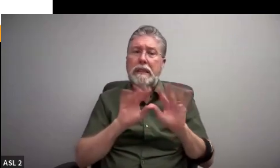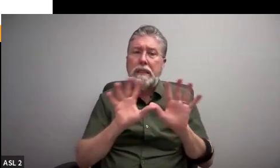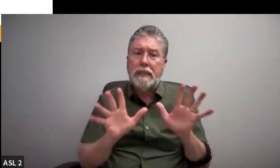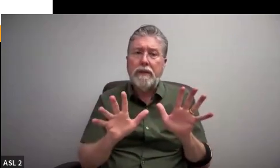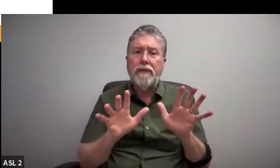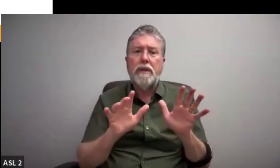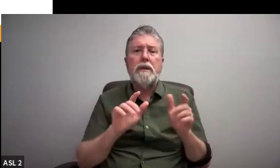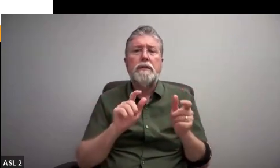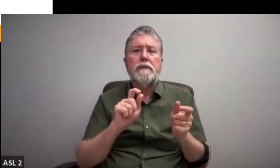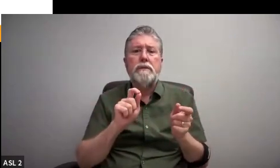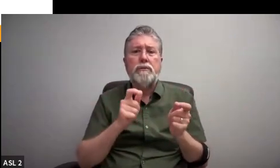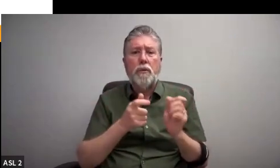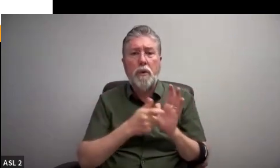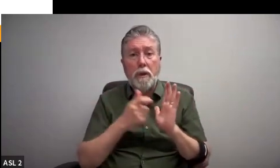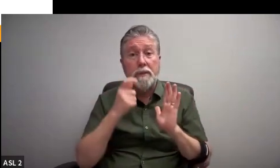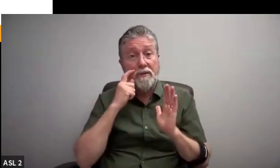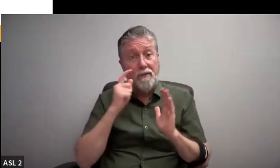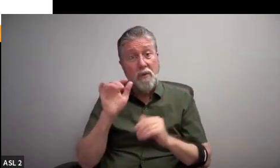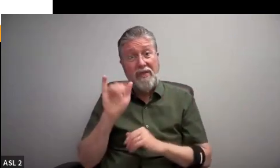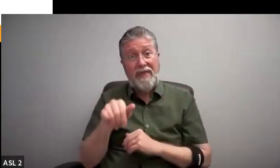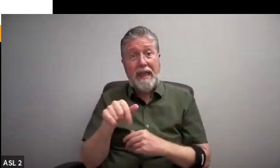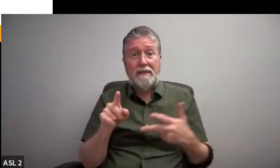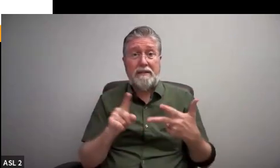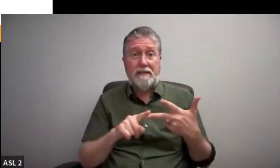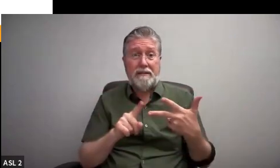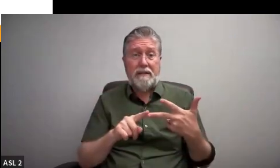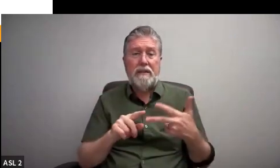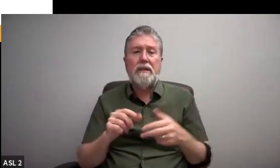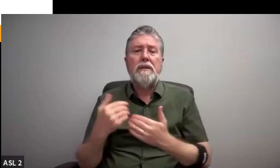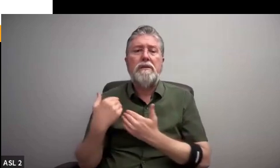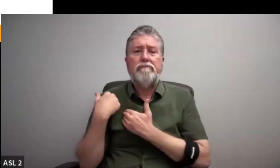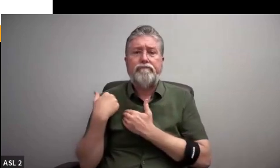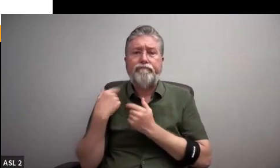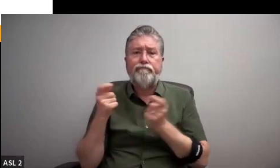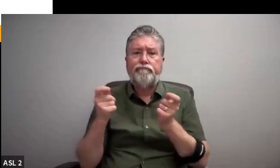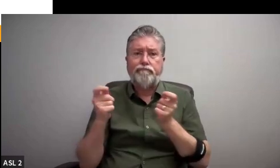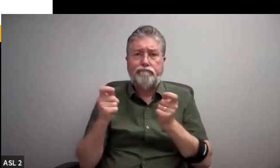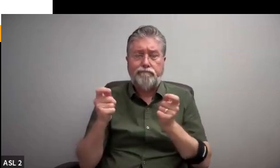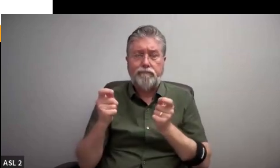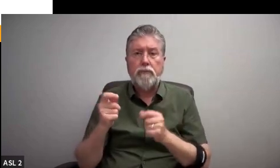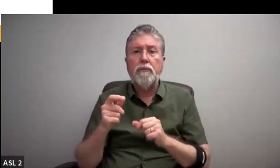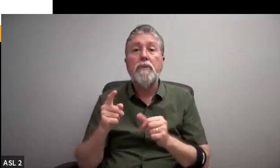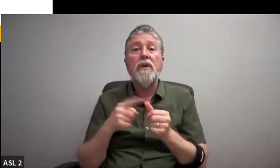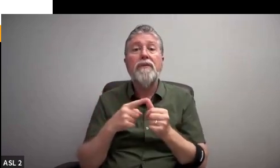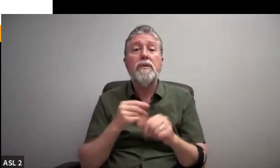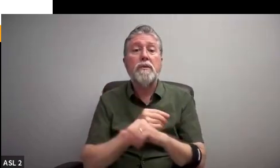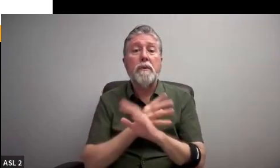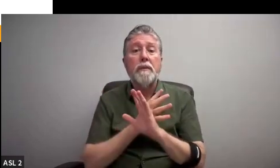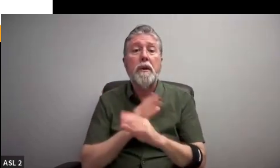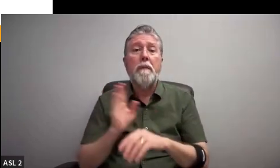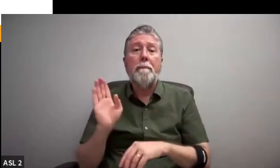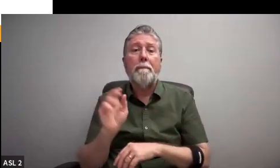to stewardship and oversight activities. Our first webinar in the Back-to-Basics series